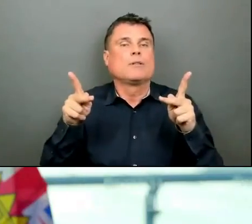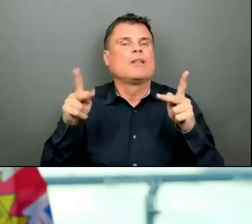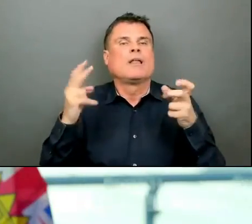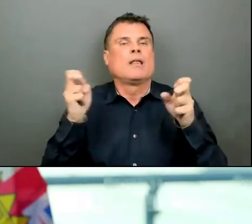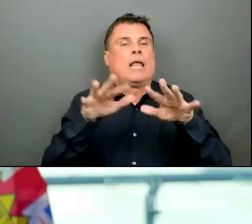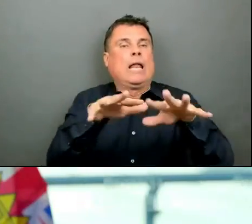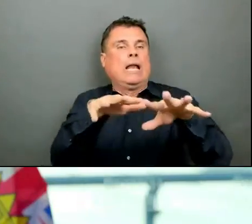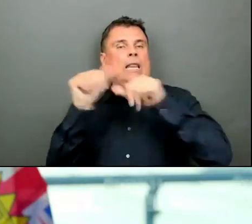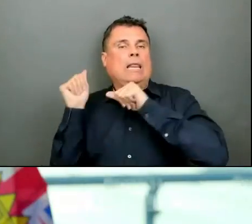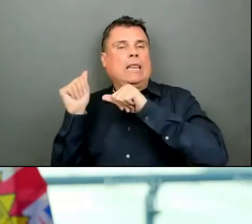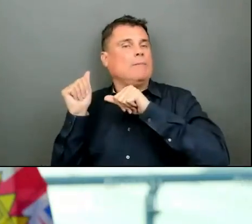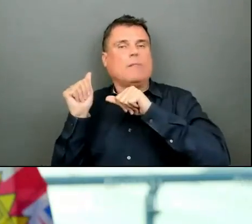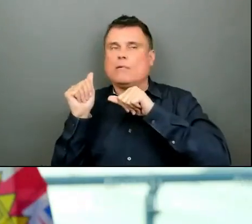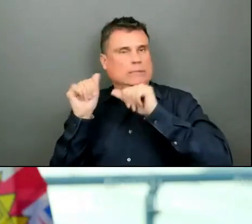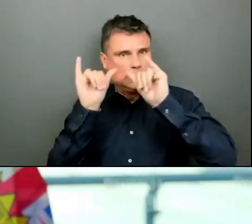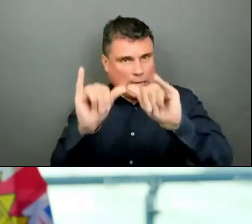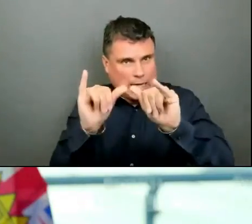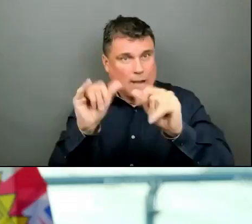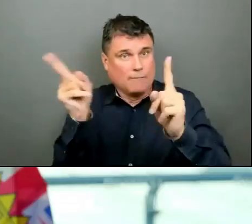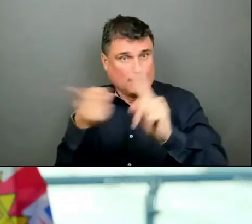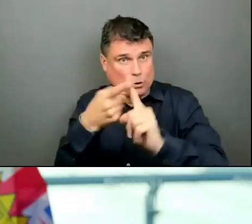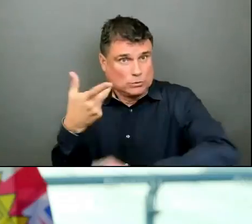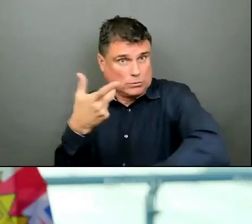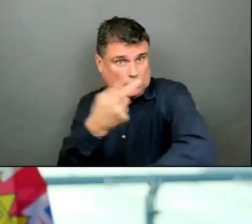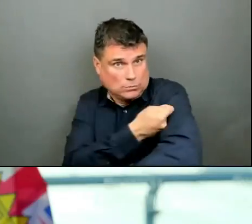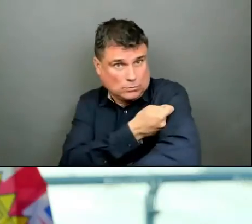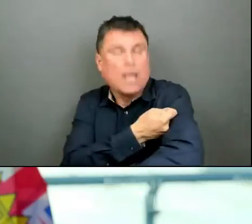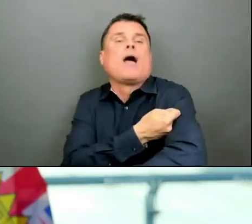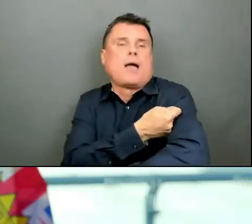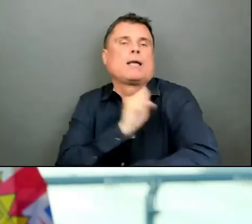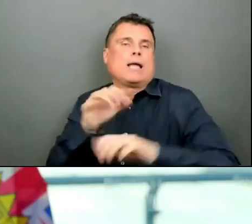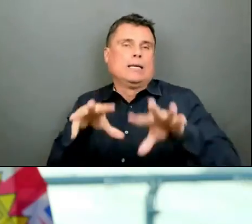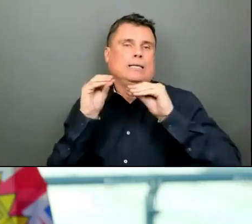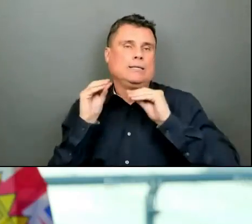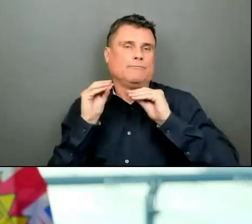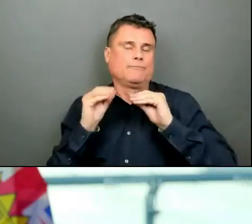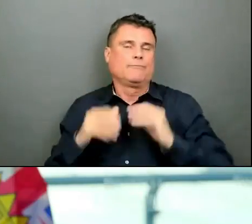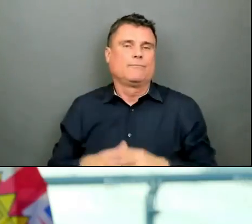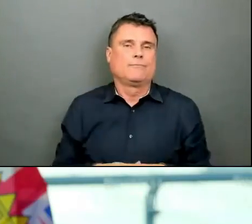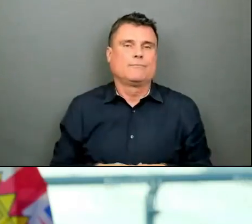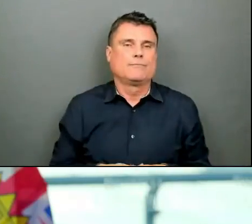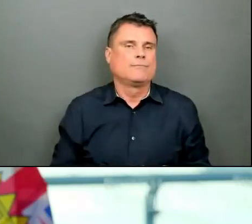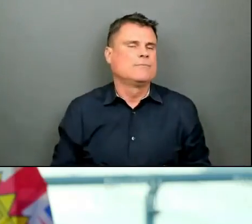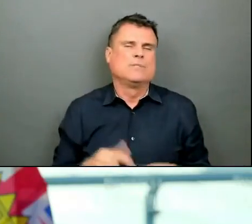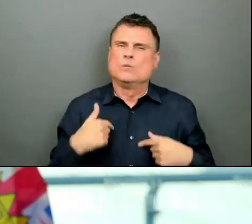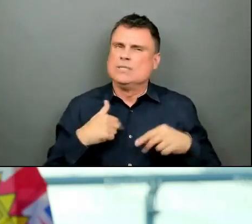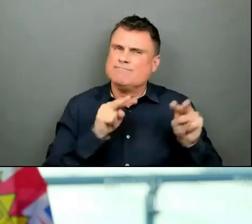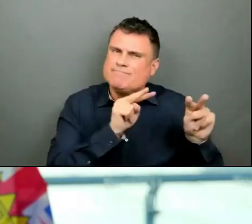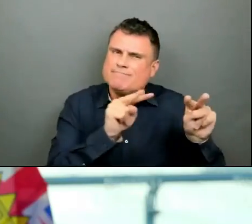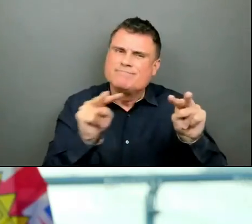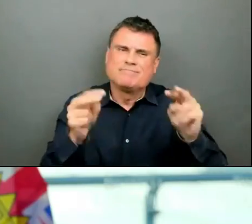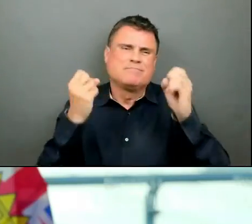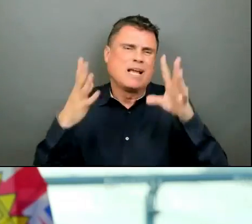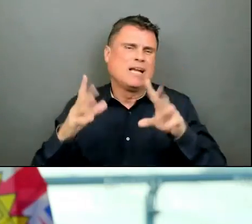some protection, so these are all -- there are many different factors that we look at in determines how to allocate the